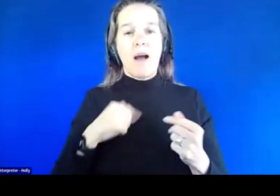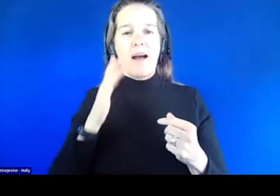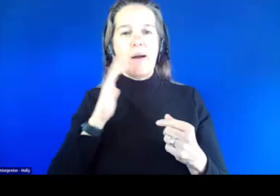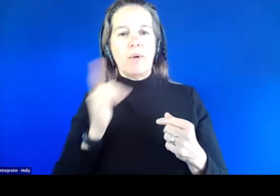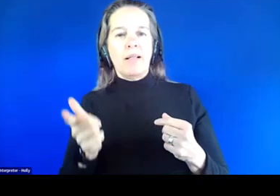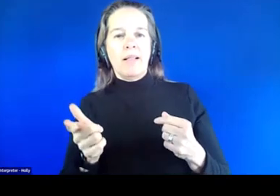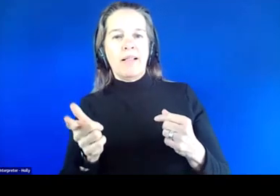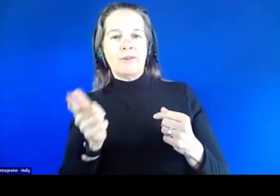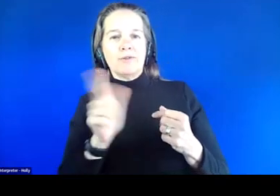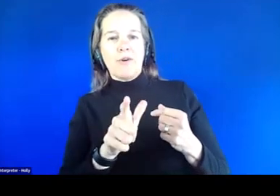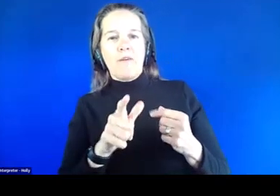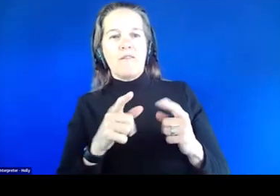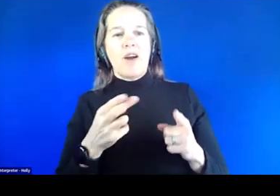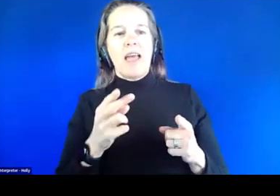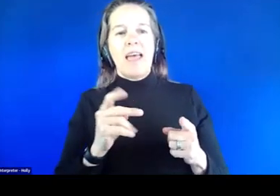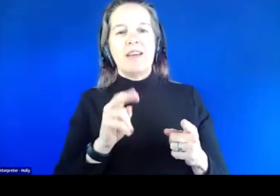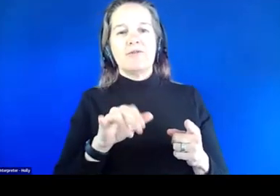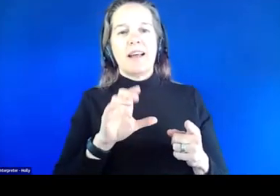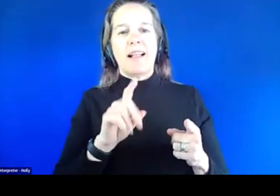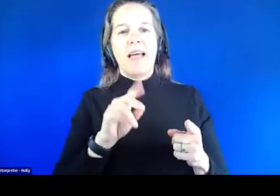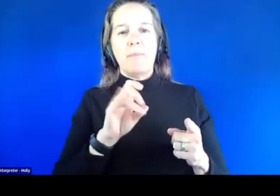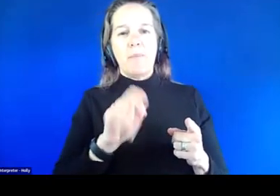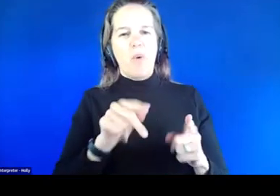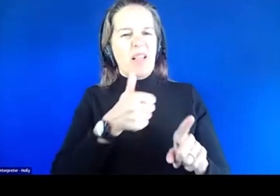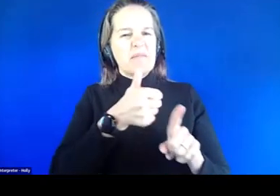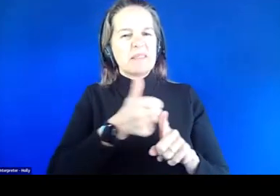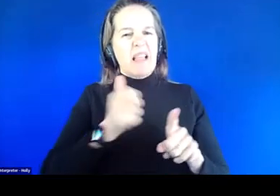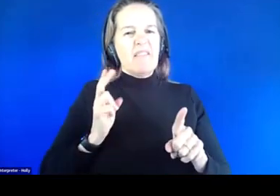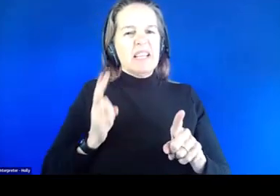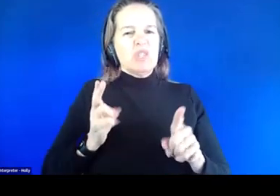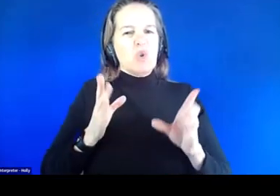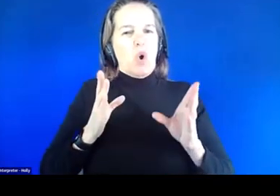Henry Claypool, to kick us off. Next slide, please.